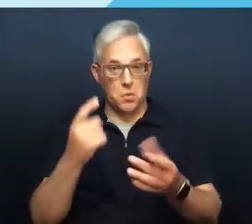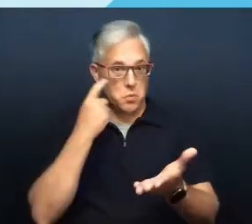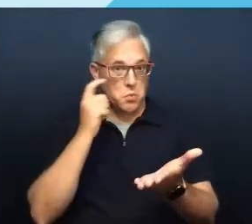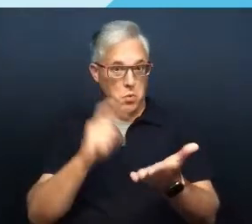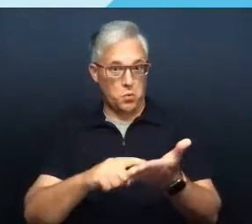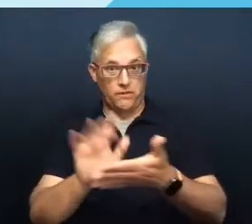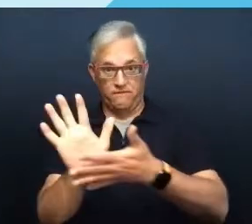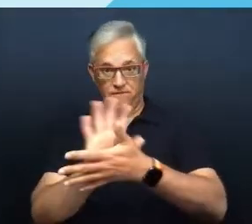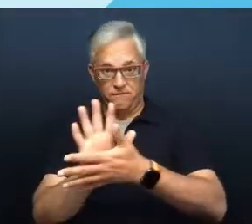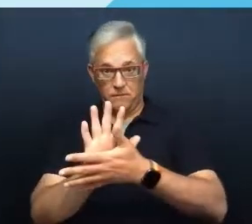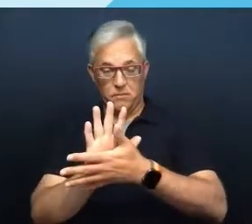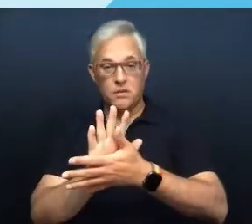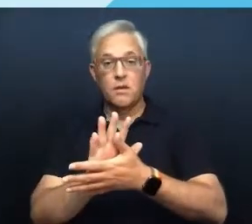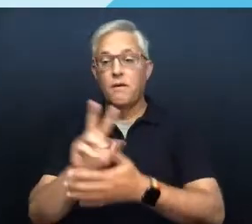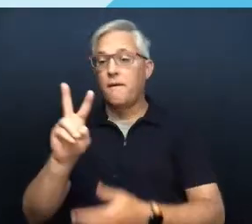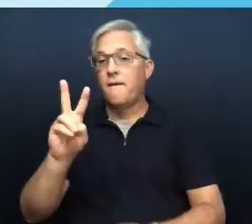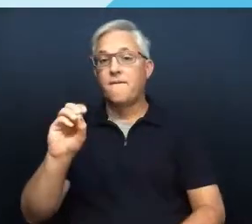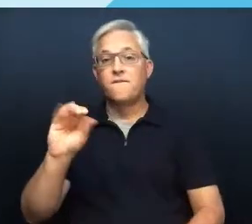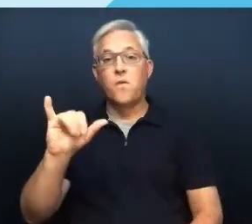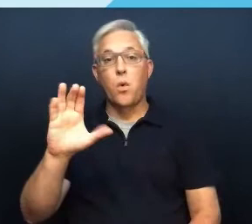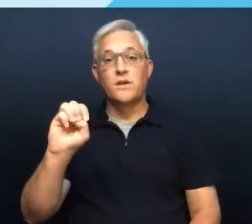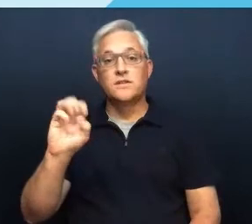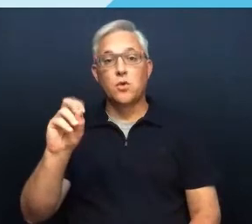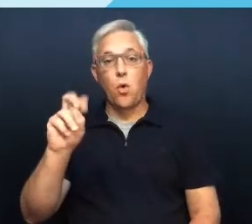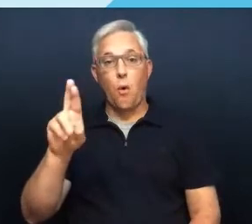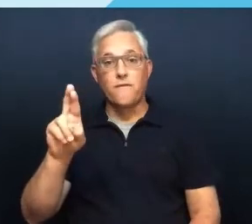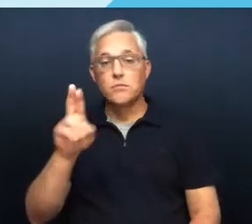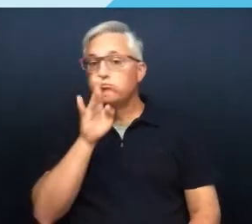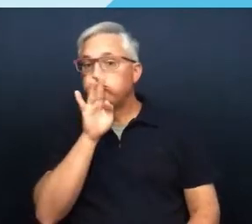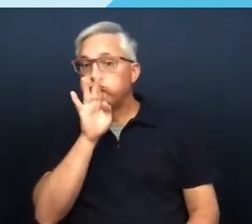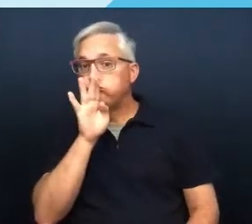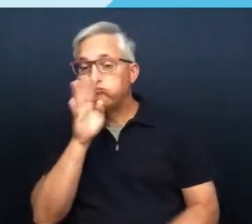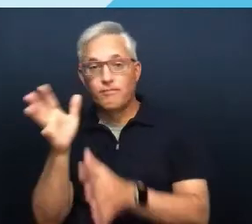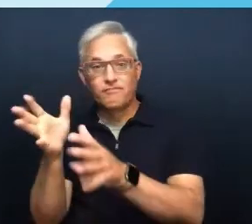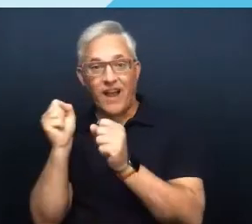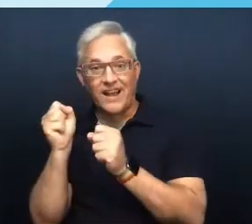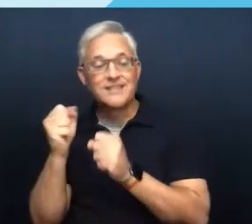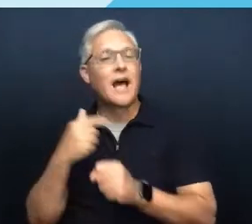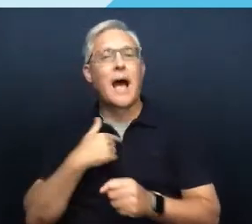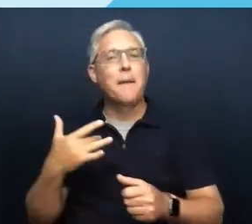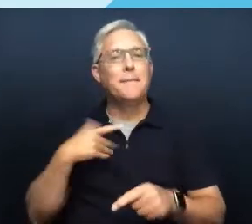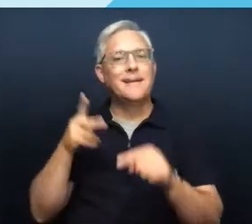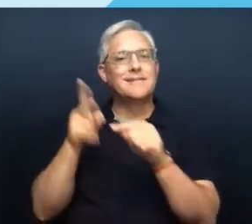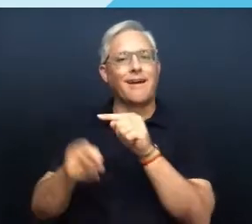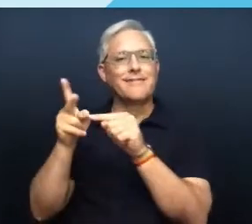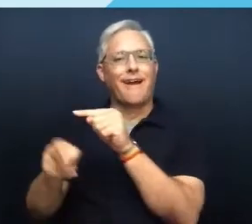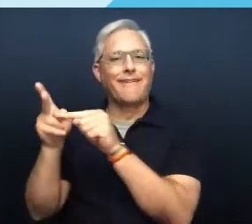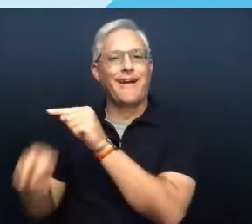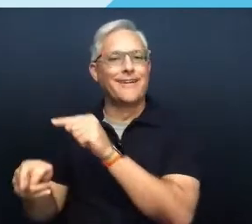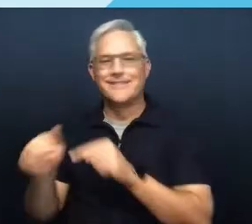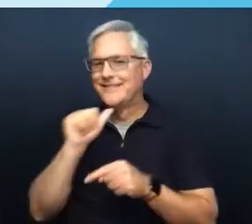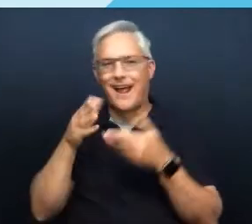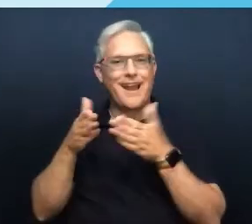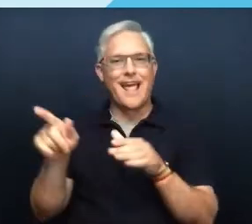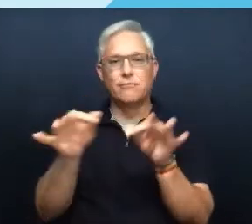often don't let voiceover finish what it's saying before I move on to the next. And that's just due to familiarity,